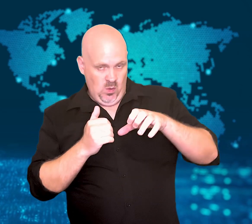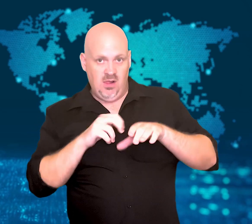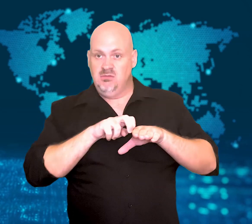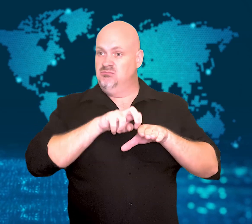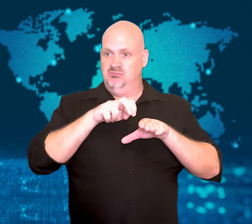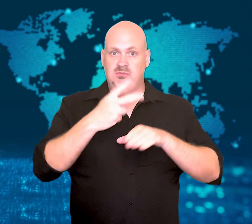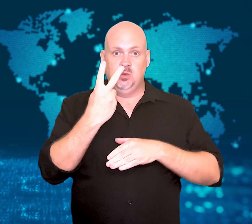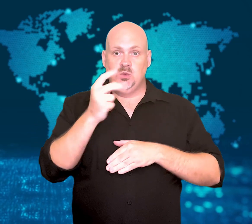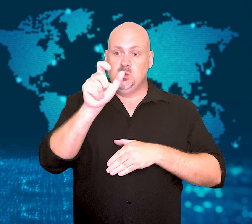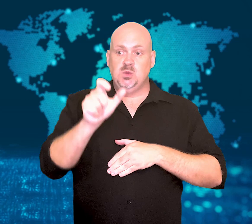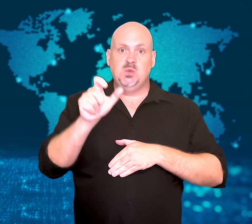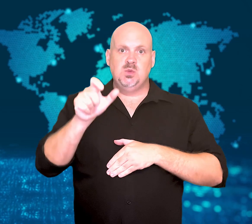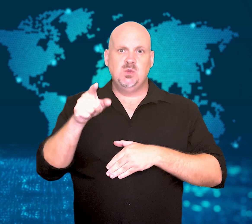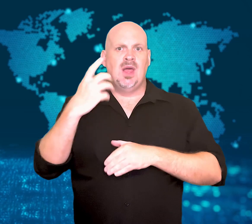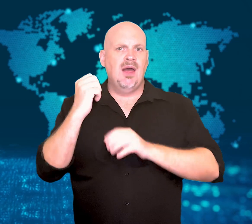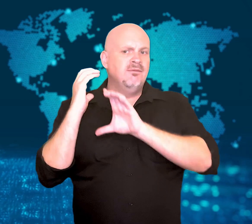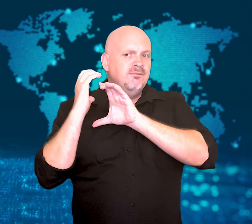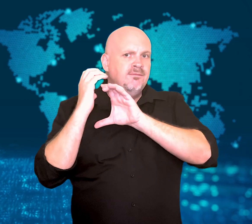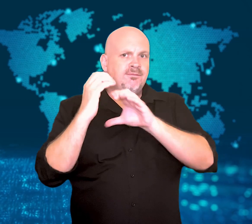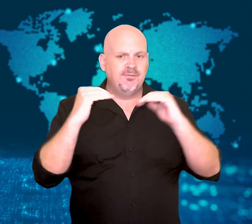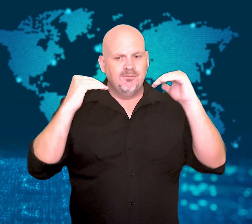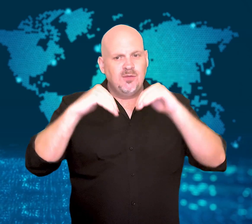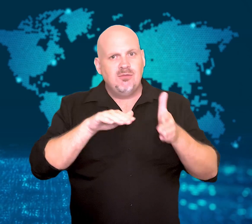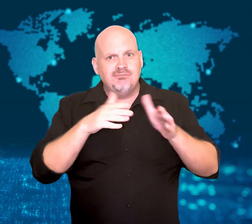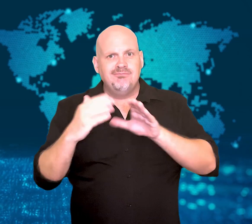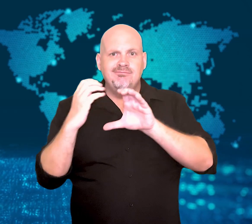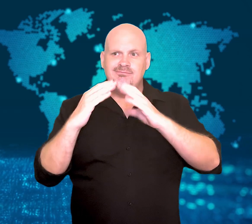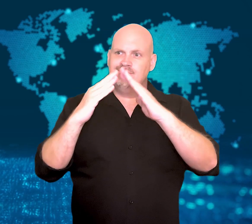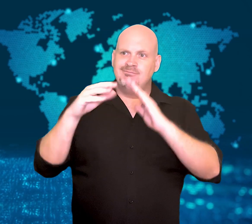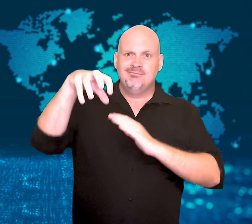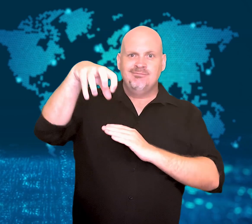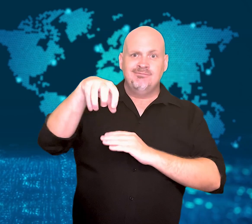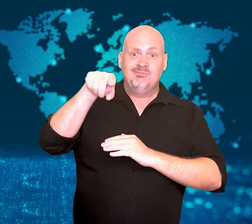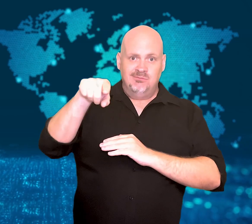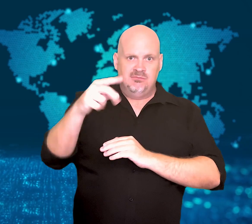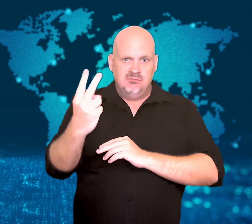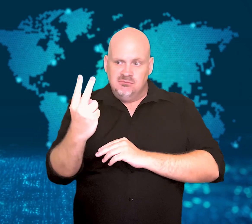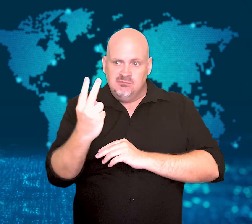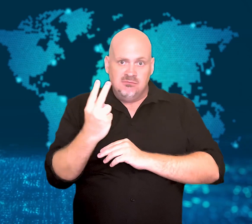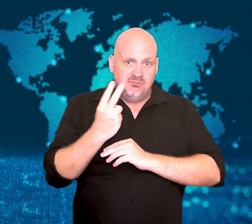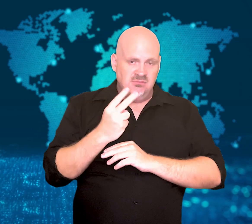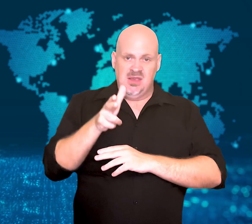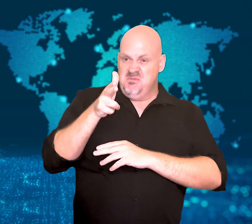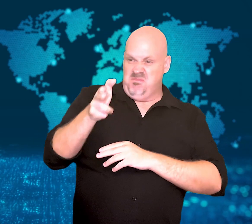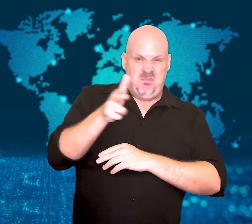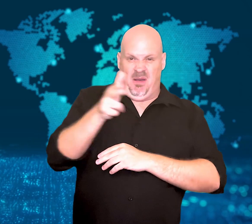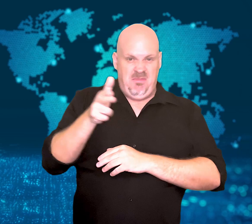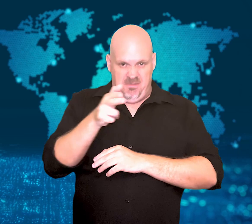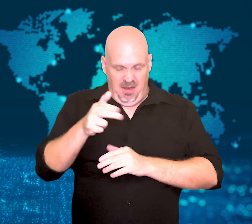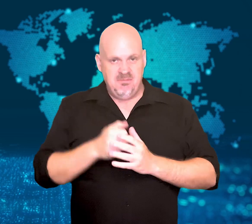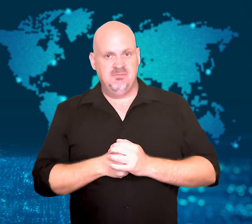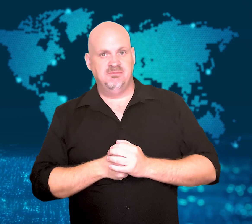and then fired his gun at two witnesses who approached